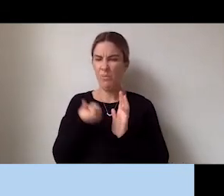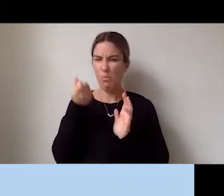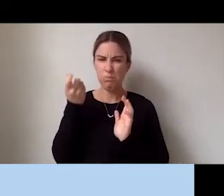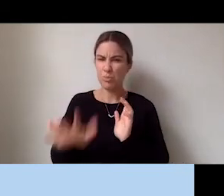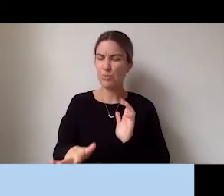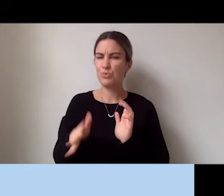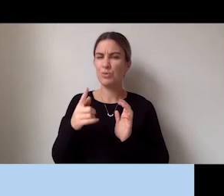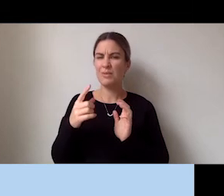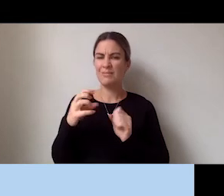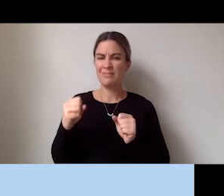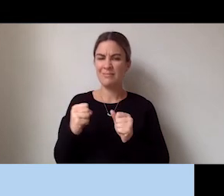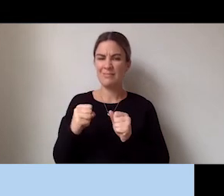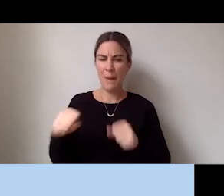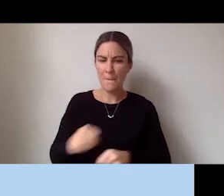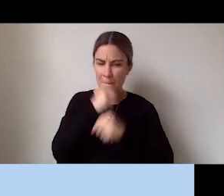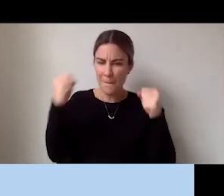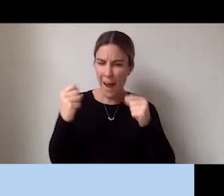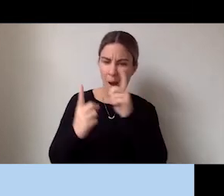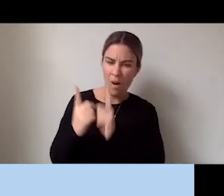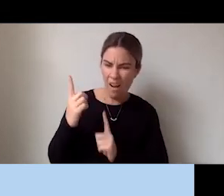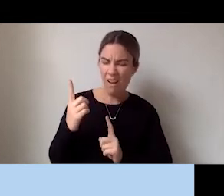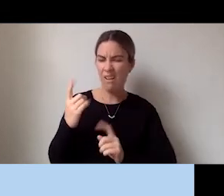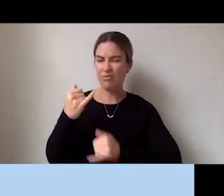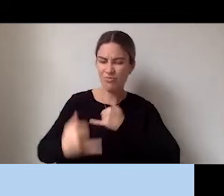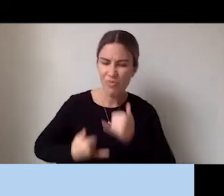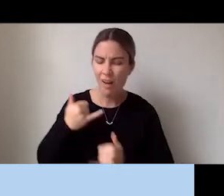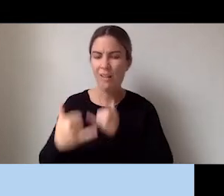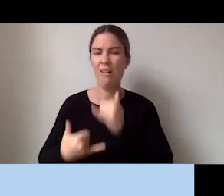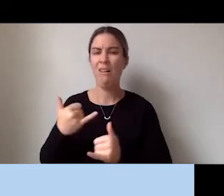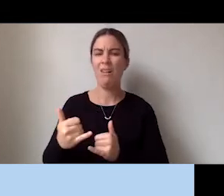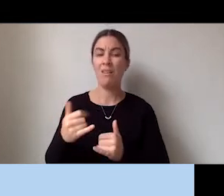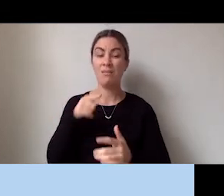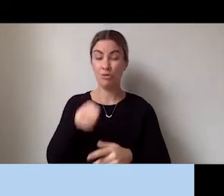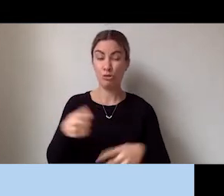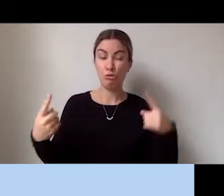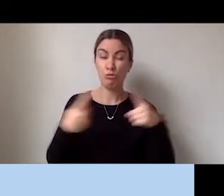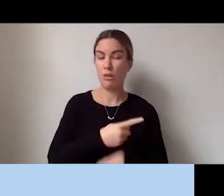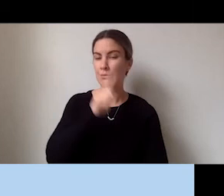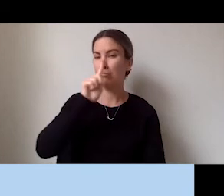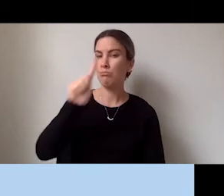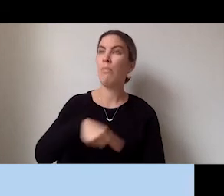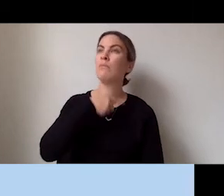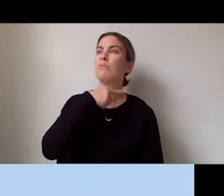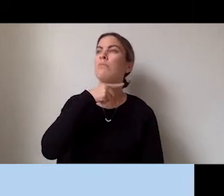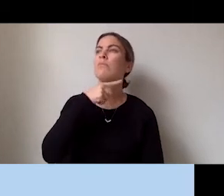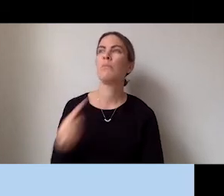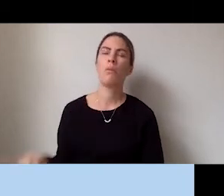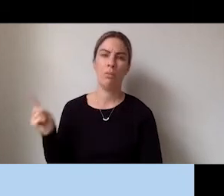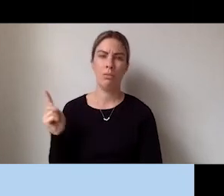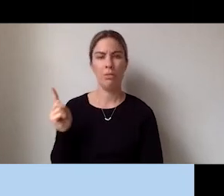ways making changes to that feels like painting the door on a mountain to get through it.